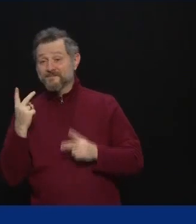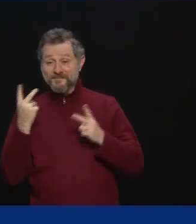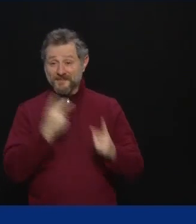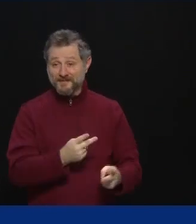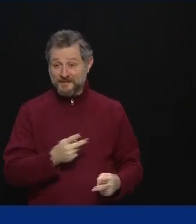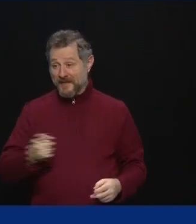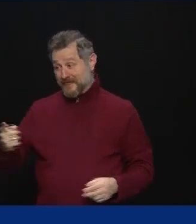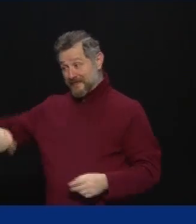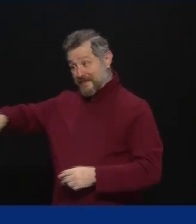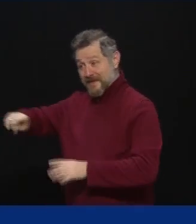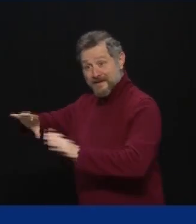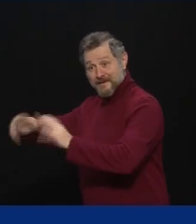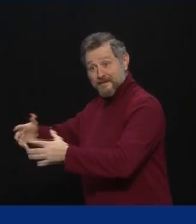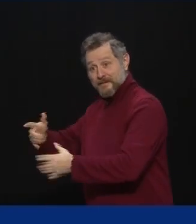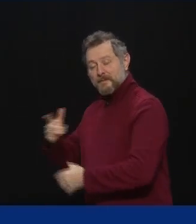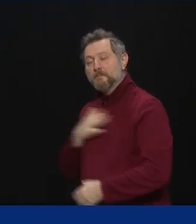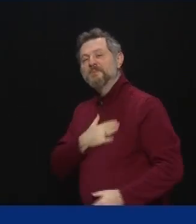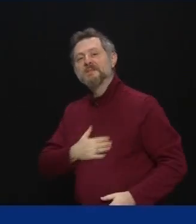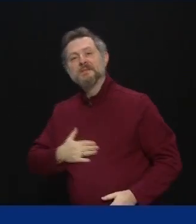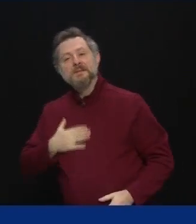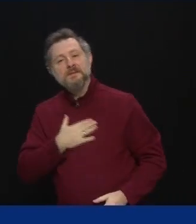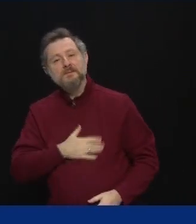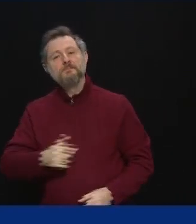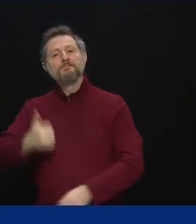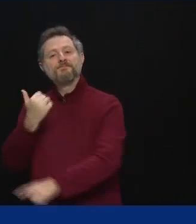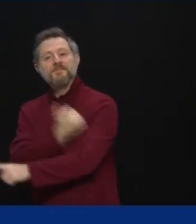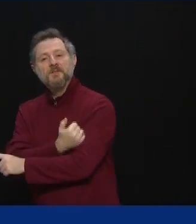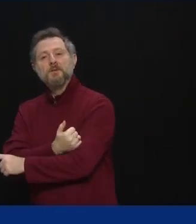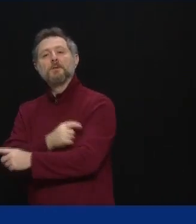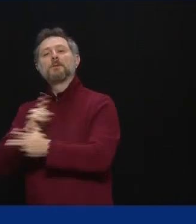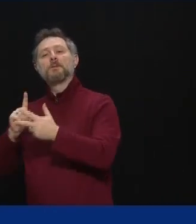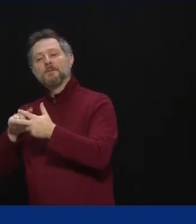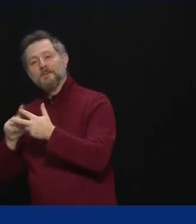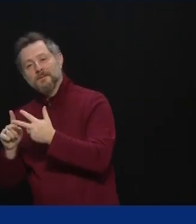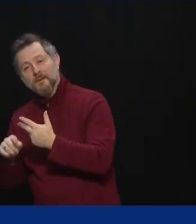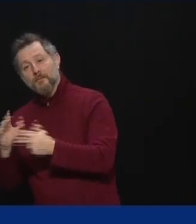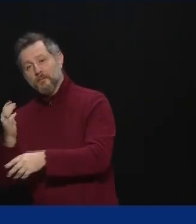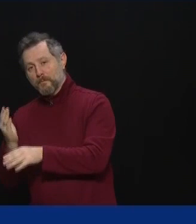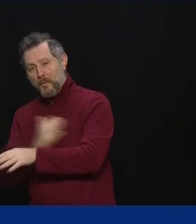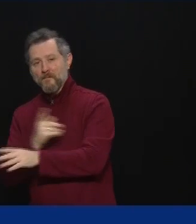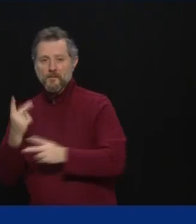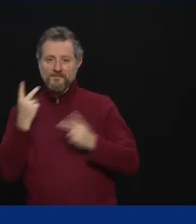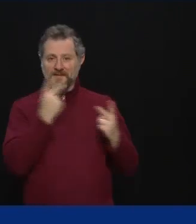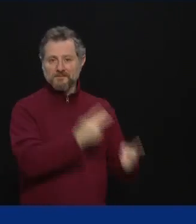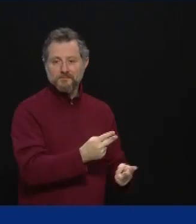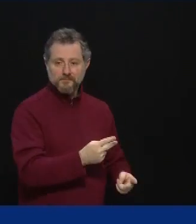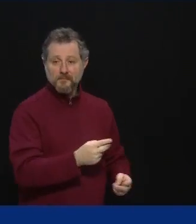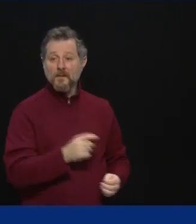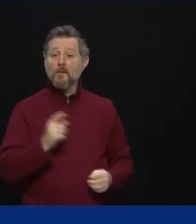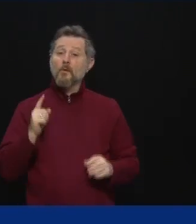IF YOU WANT TO VISIT THEM, MAKE SURE THEY'RE SAFE, AND I'M ENCOURAGING ALL VISITORS, ALL